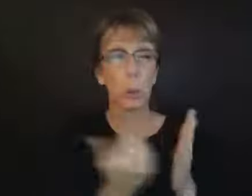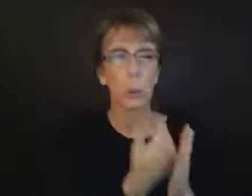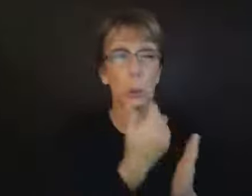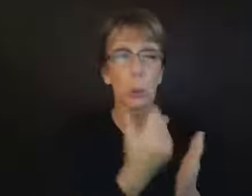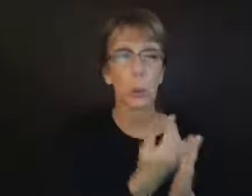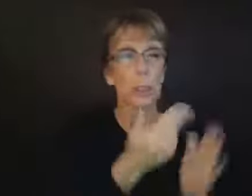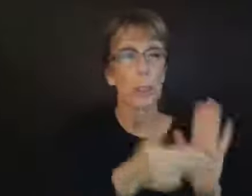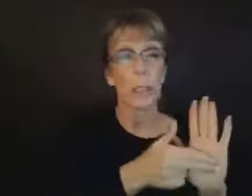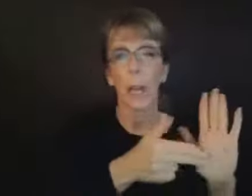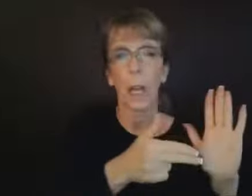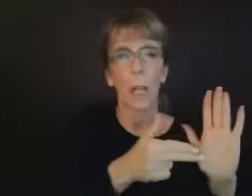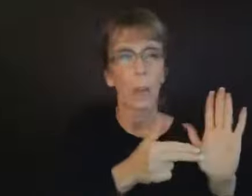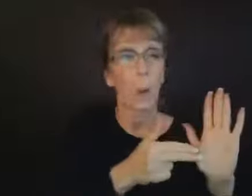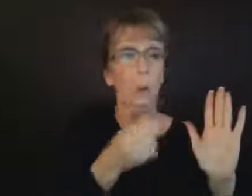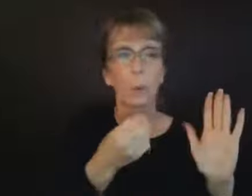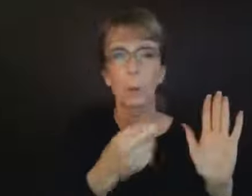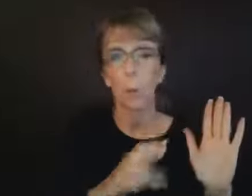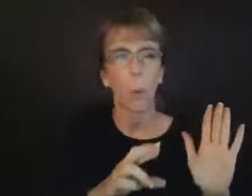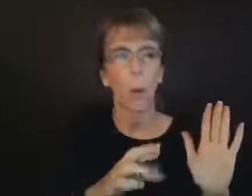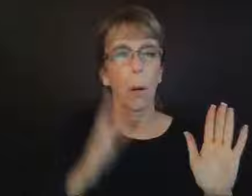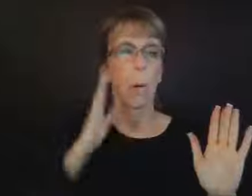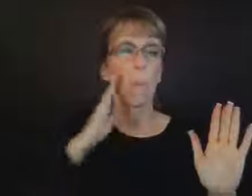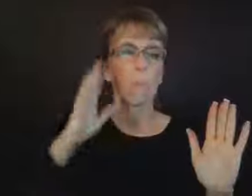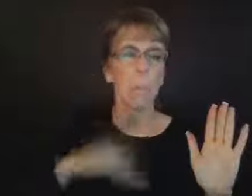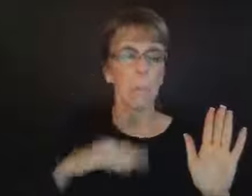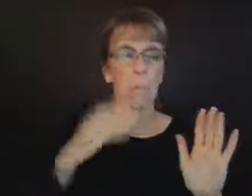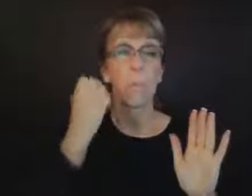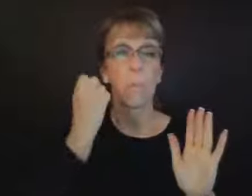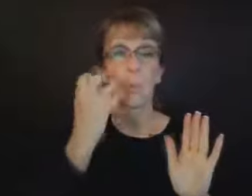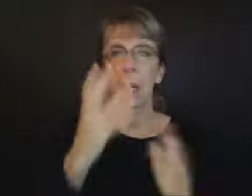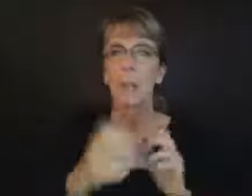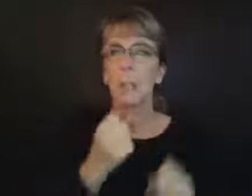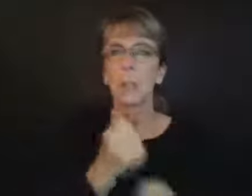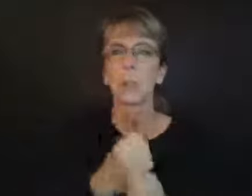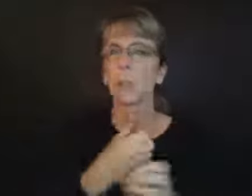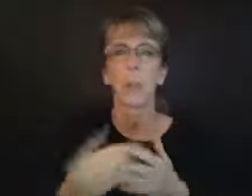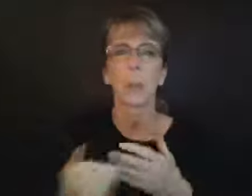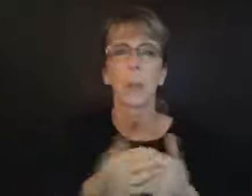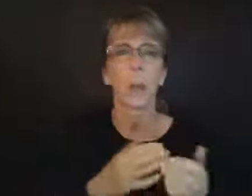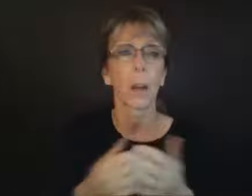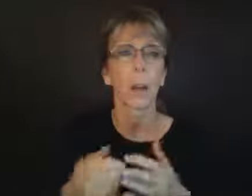newly diagnosed or have known about Usher for many years.